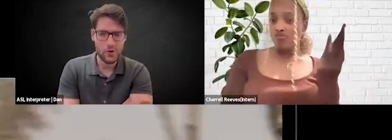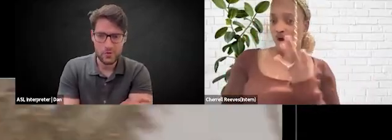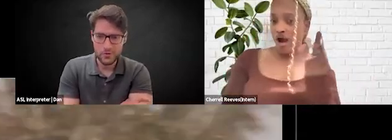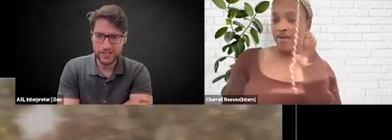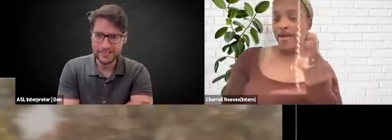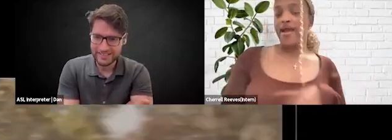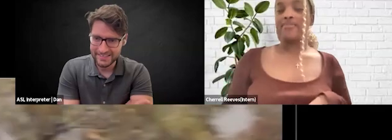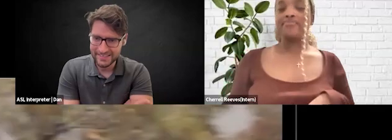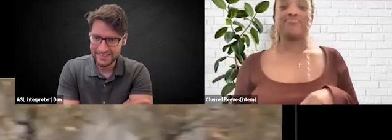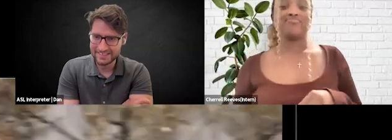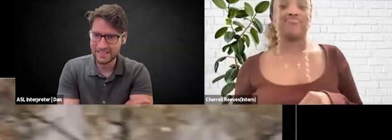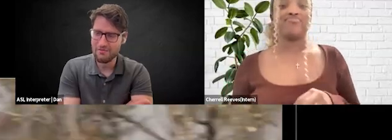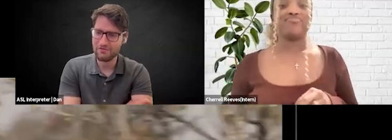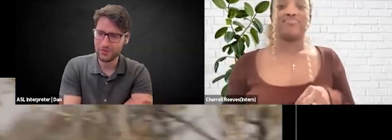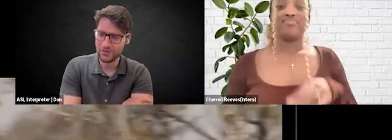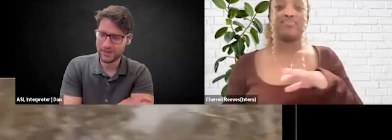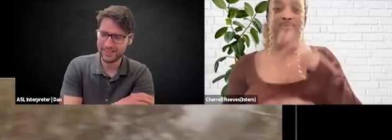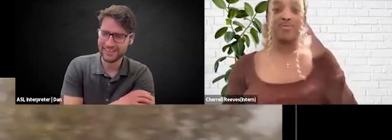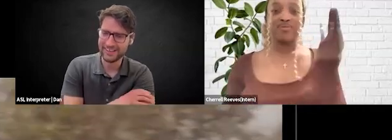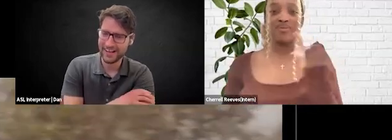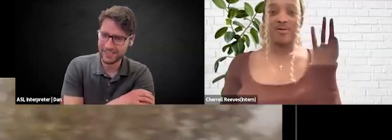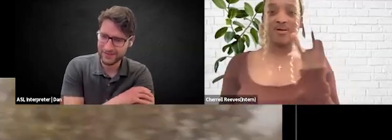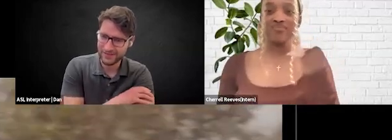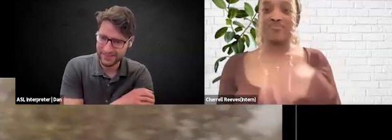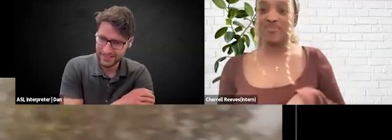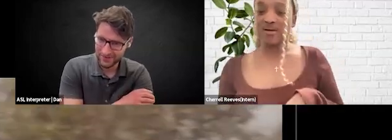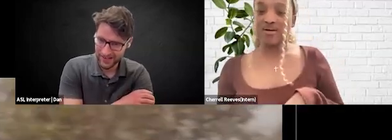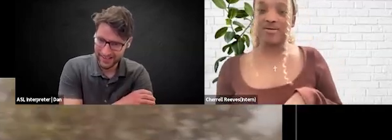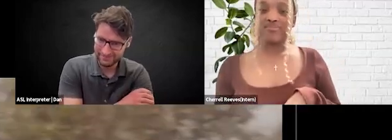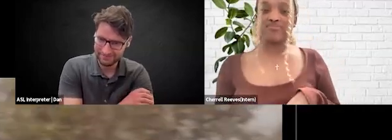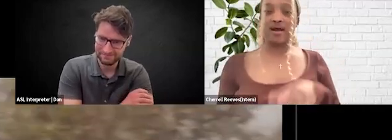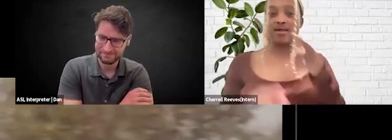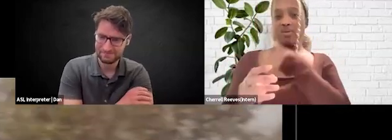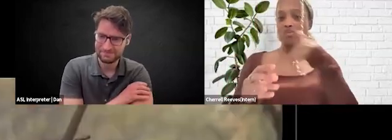So I hope we can see some of you in Knoxville this Friday.